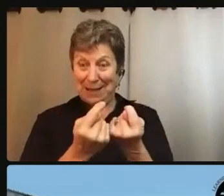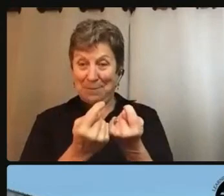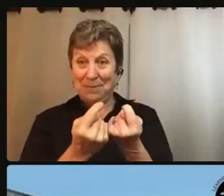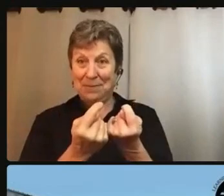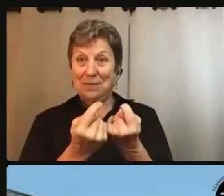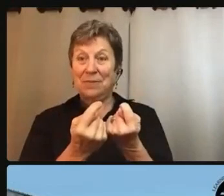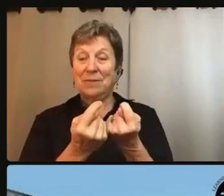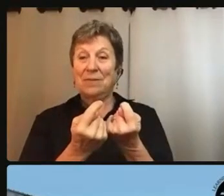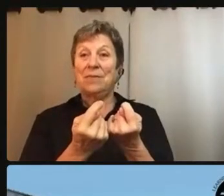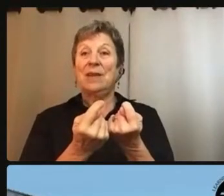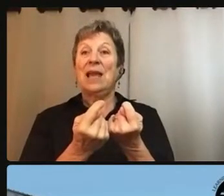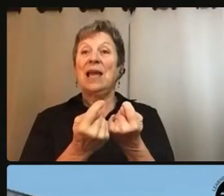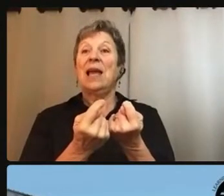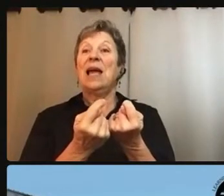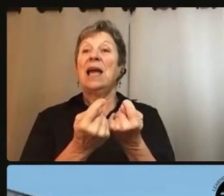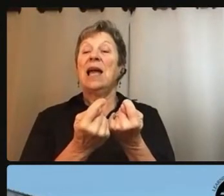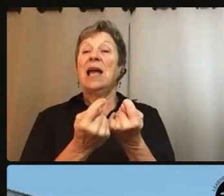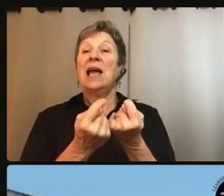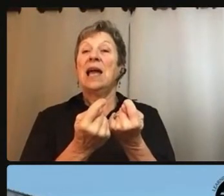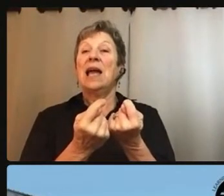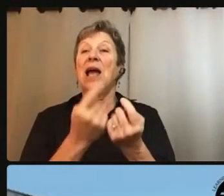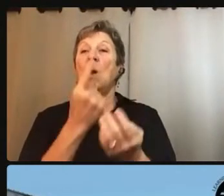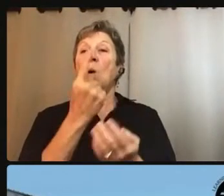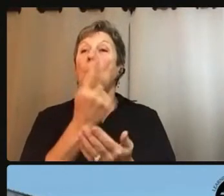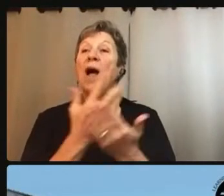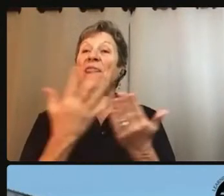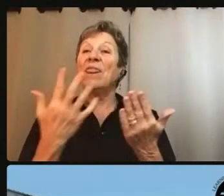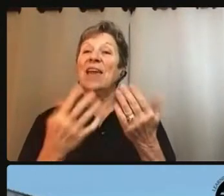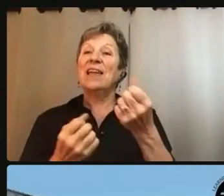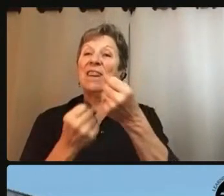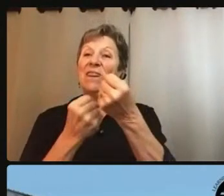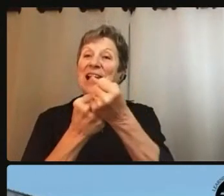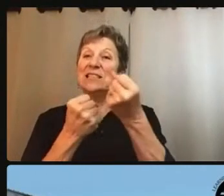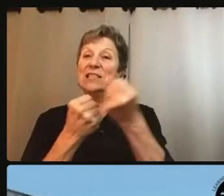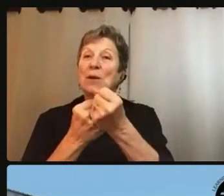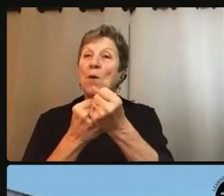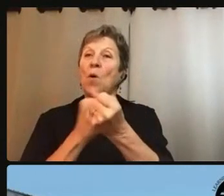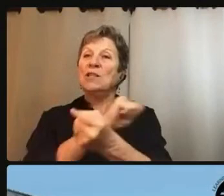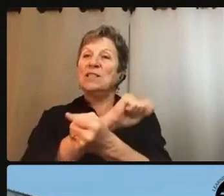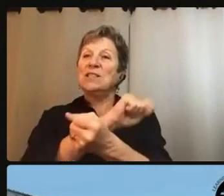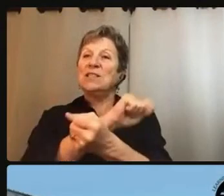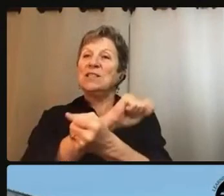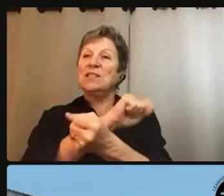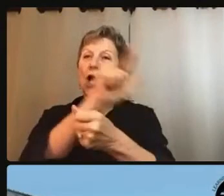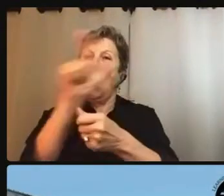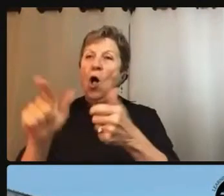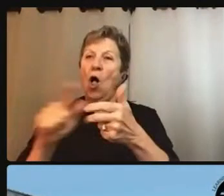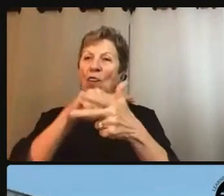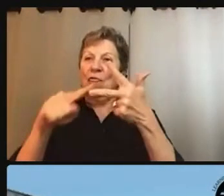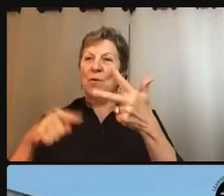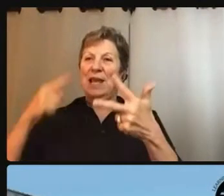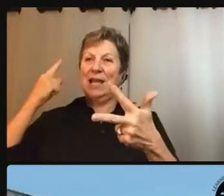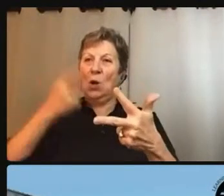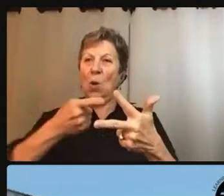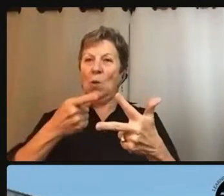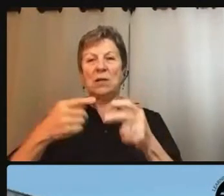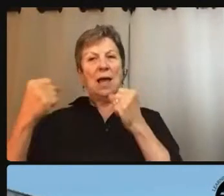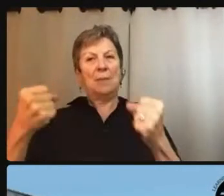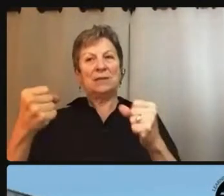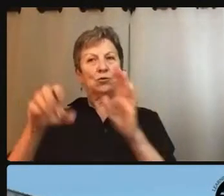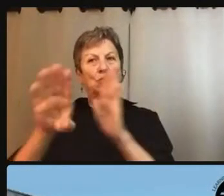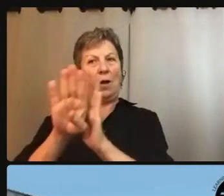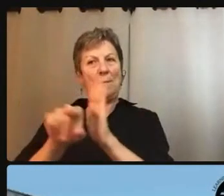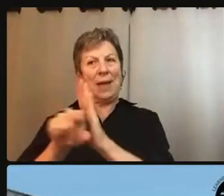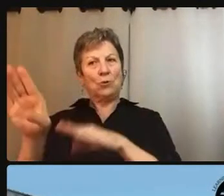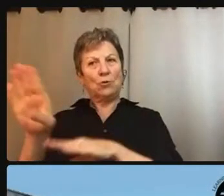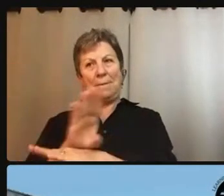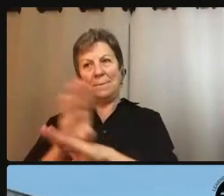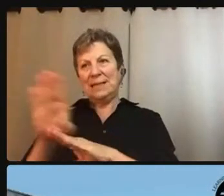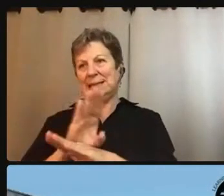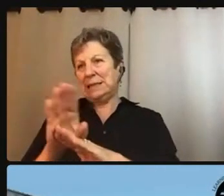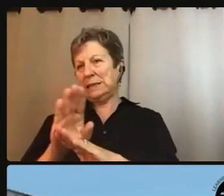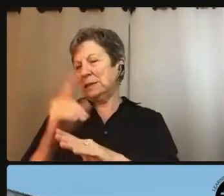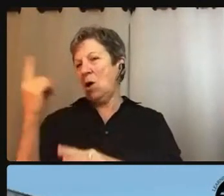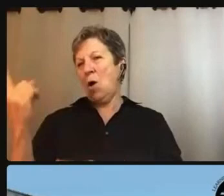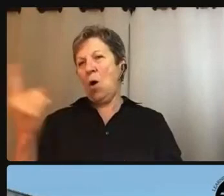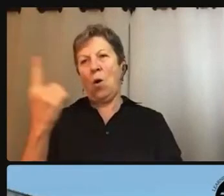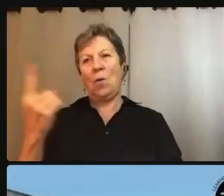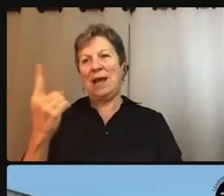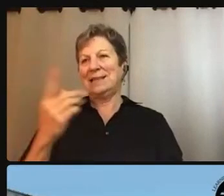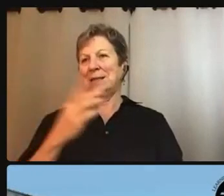AND THIS TEAM OF PEOPLE IS ONE